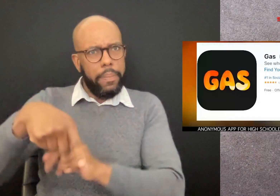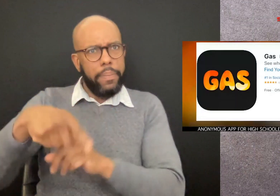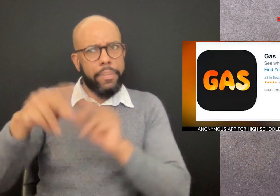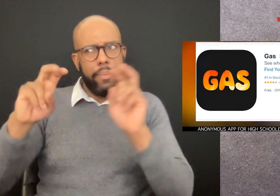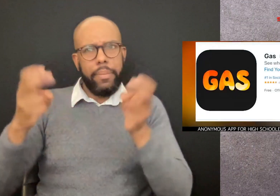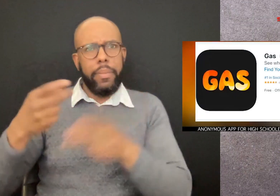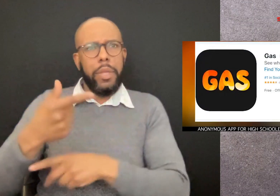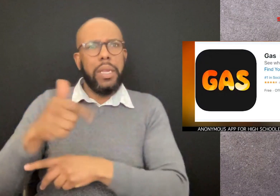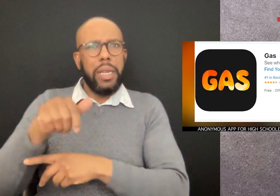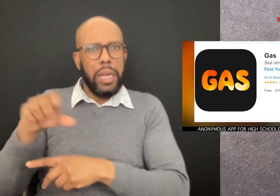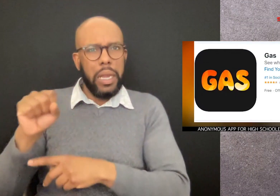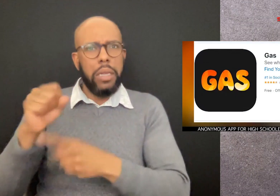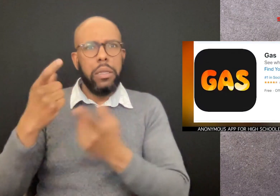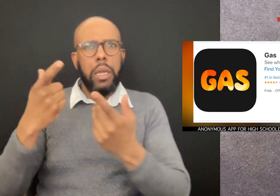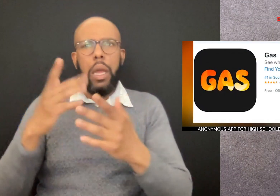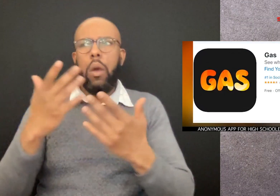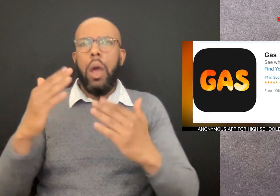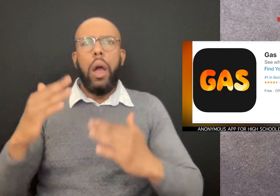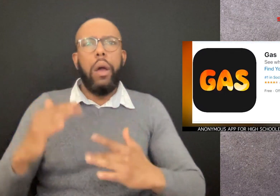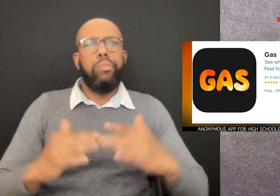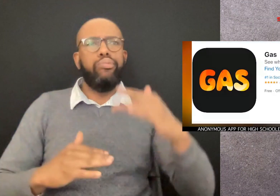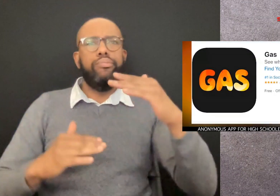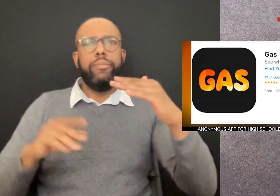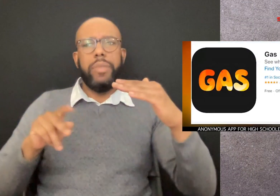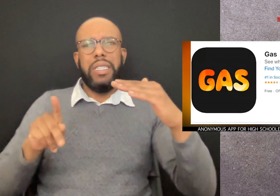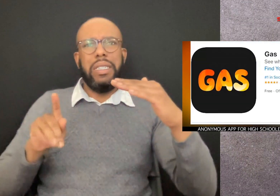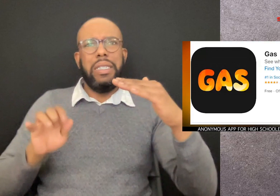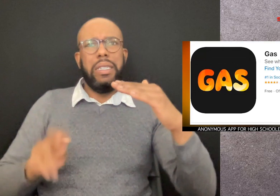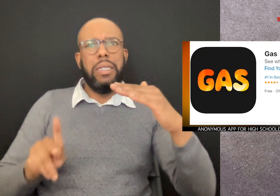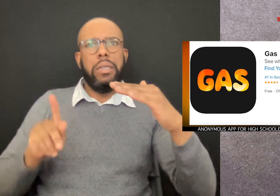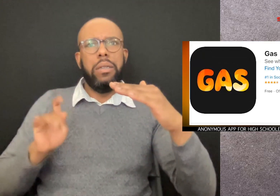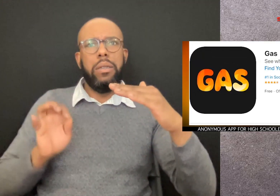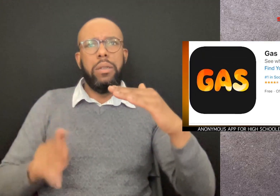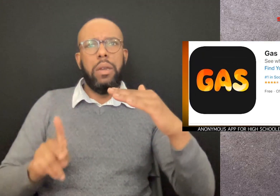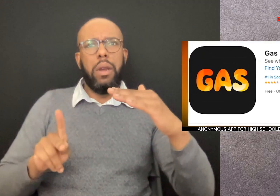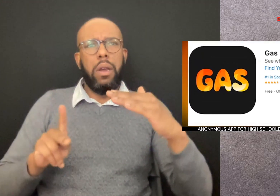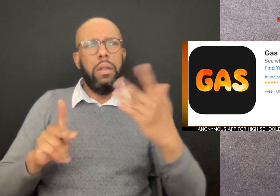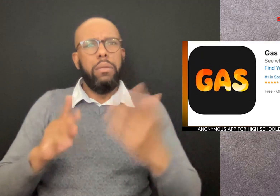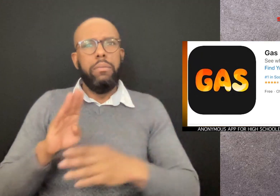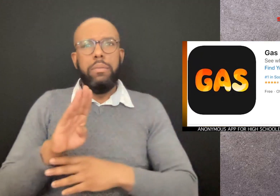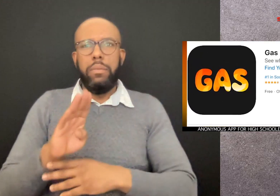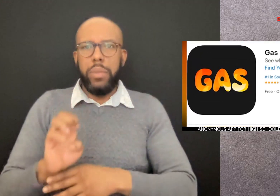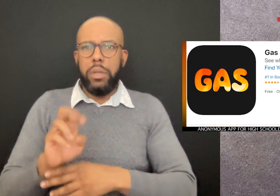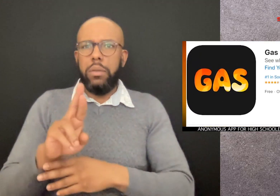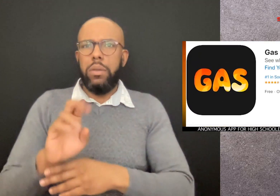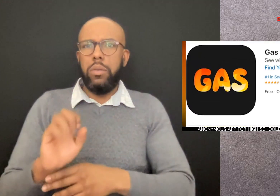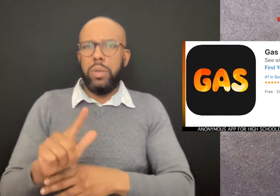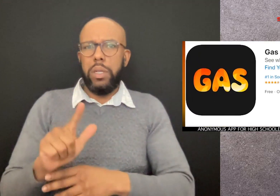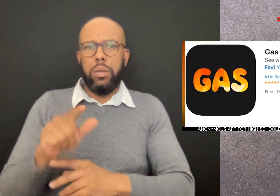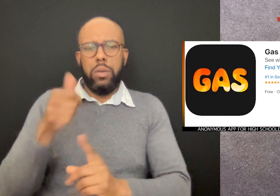Gas is the new app that's dethroned tiktok and be real in the App Store rankings.